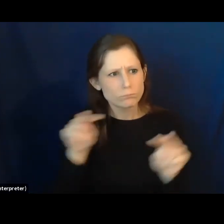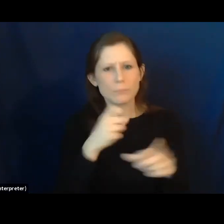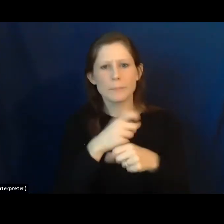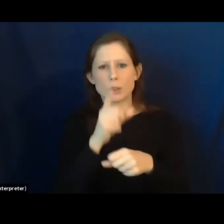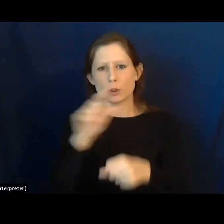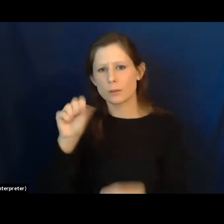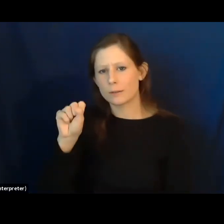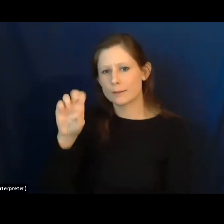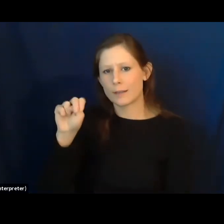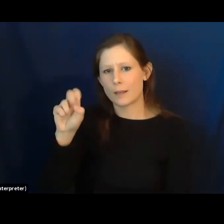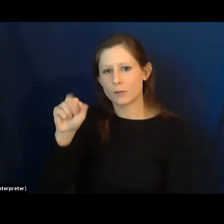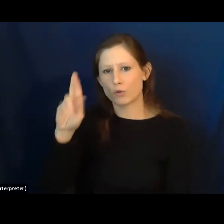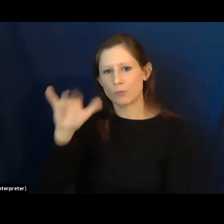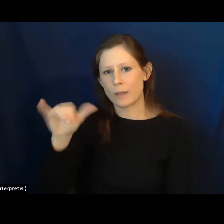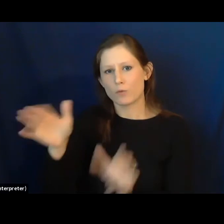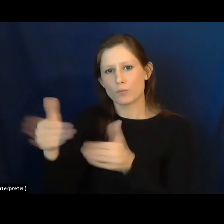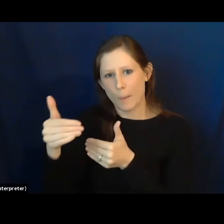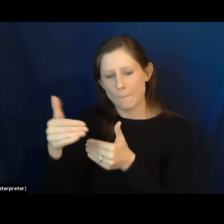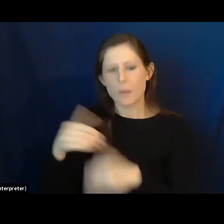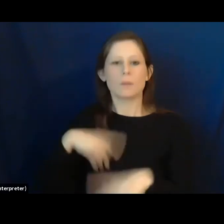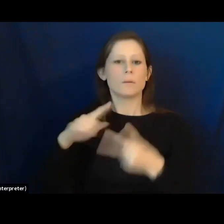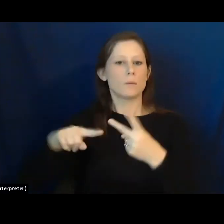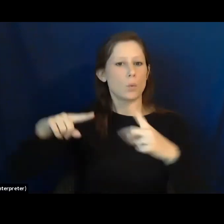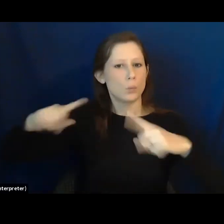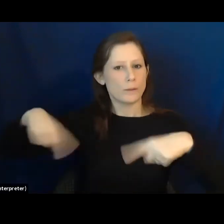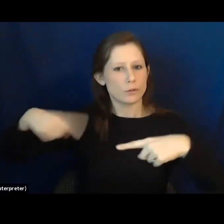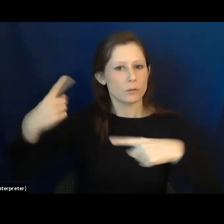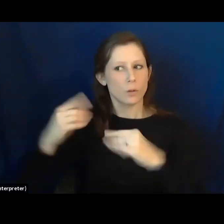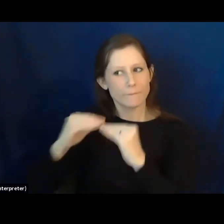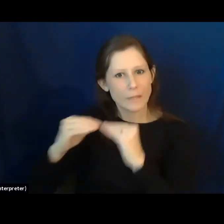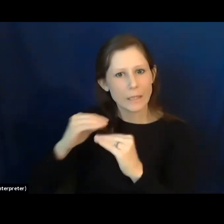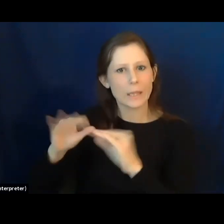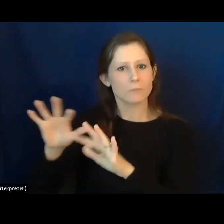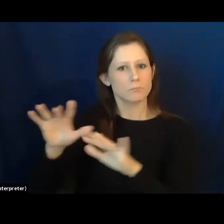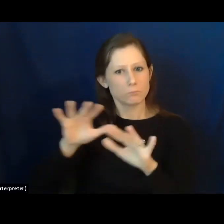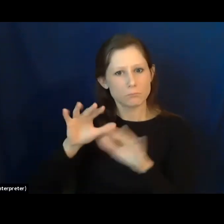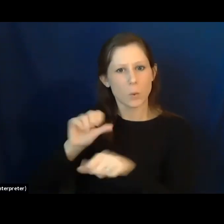and our wheelchairs are always up to date again so everyone who comes in, they already